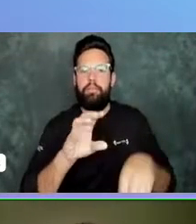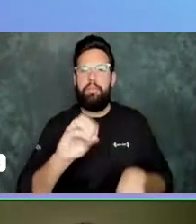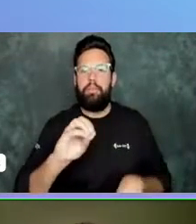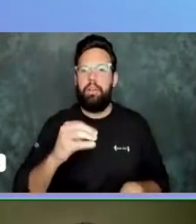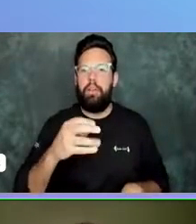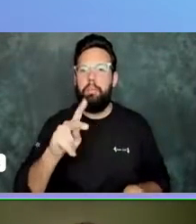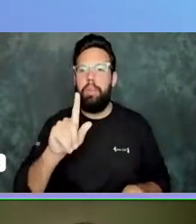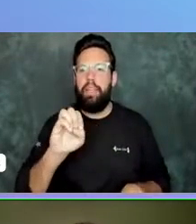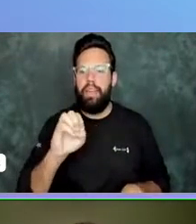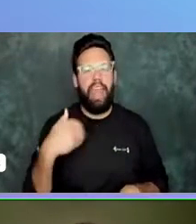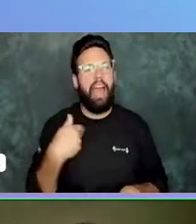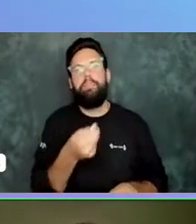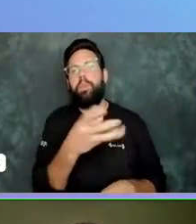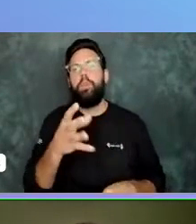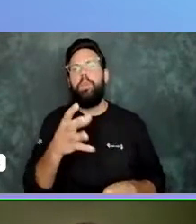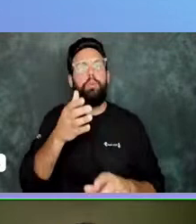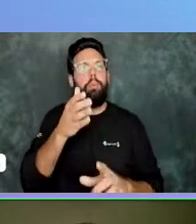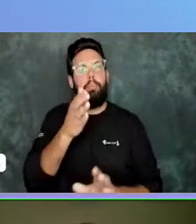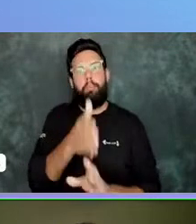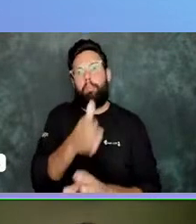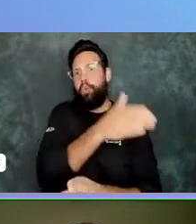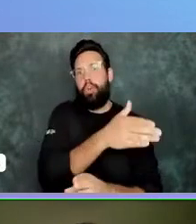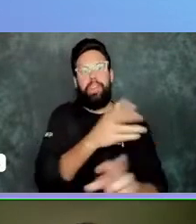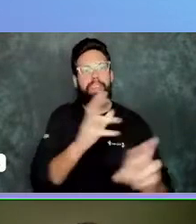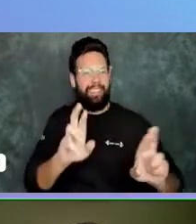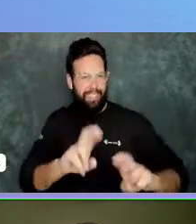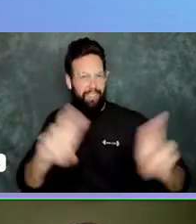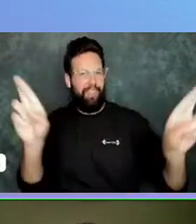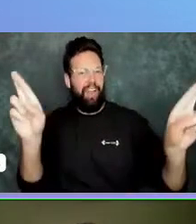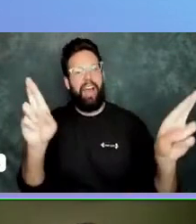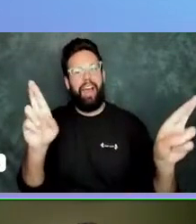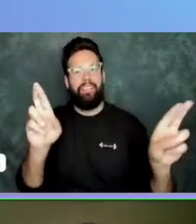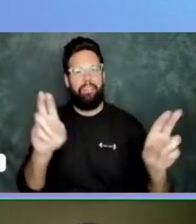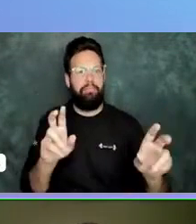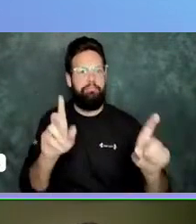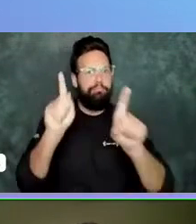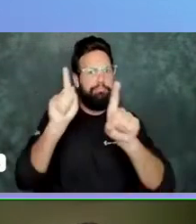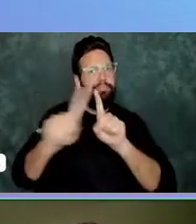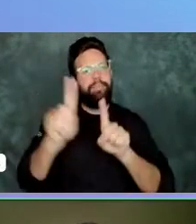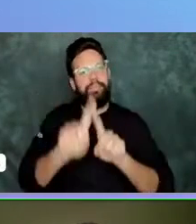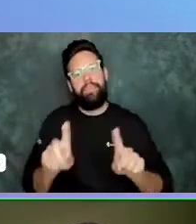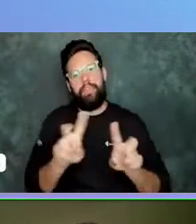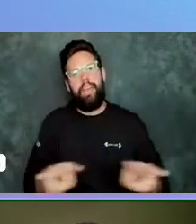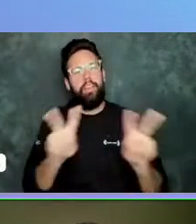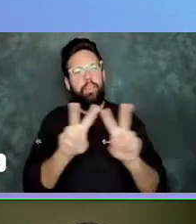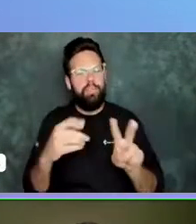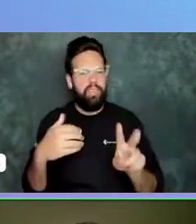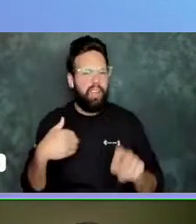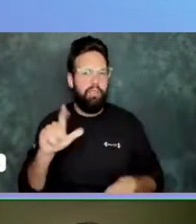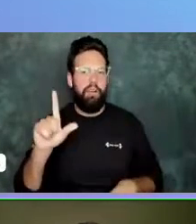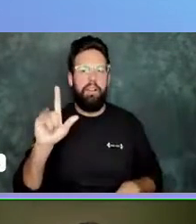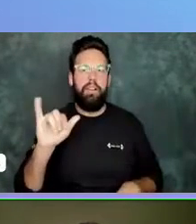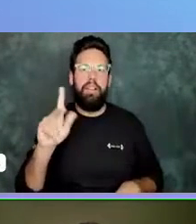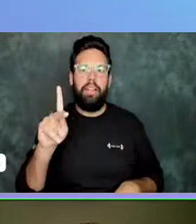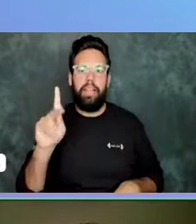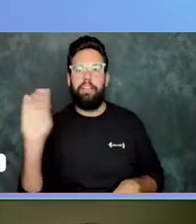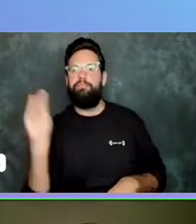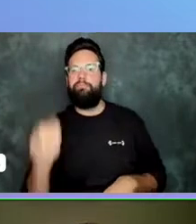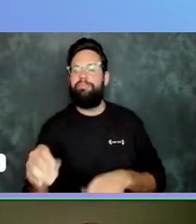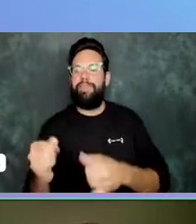autocomplete attribute, and predefined autocomplete there are values. They are available online, and you can